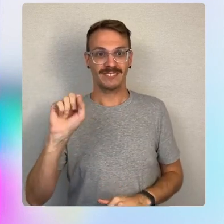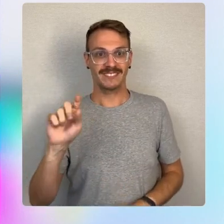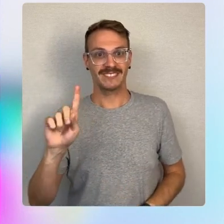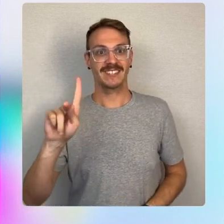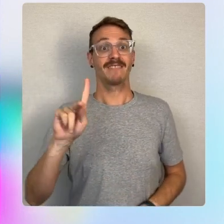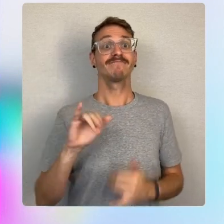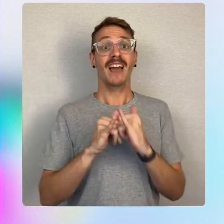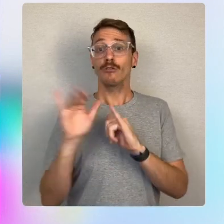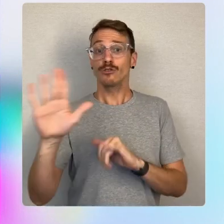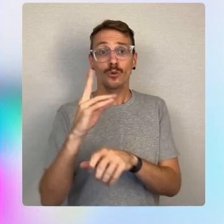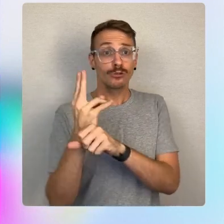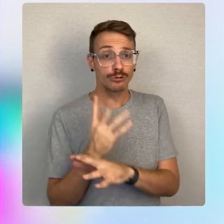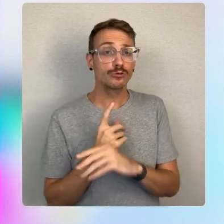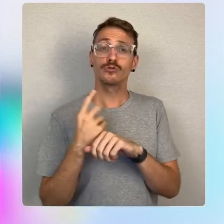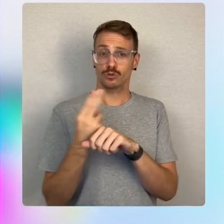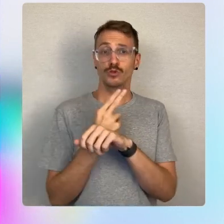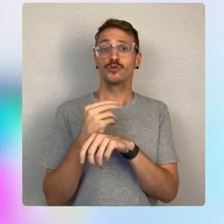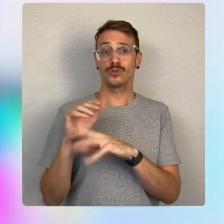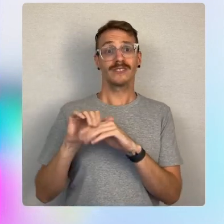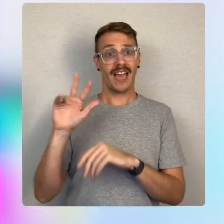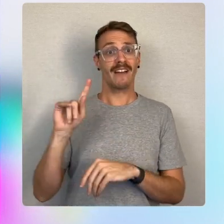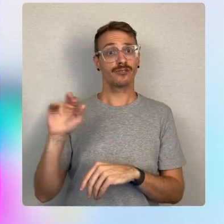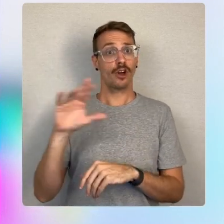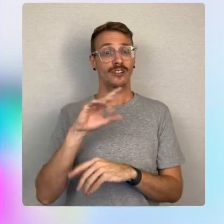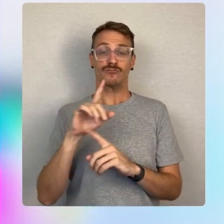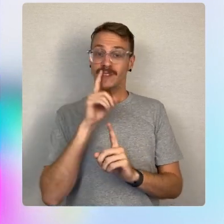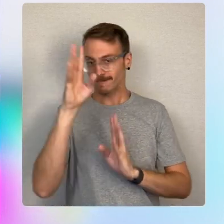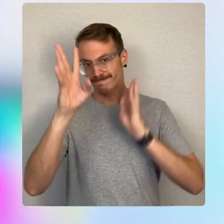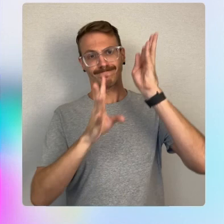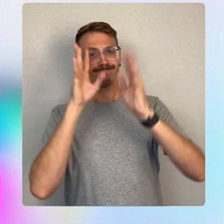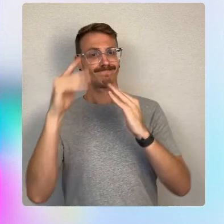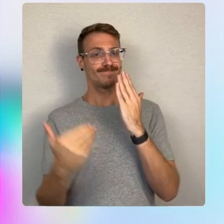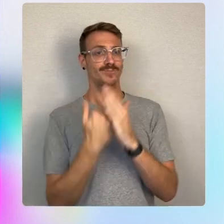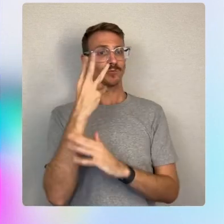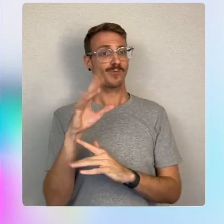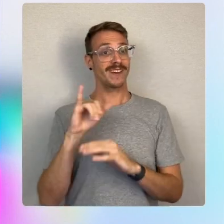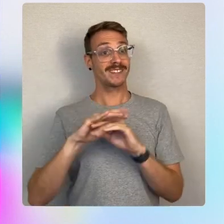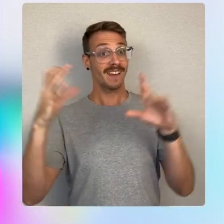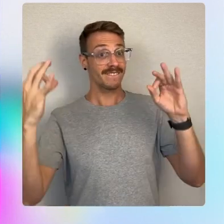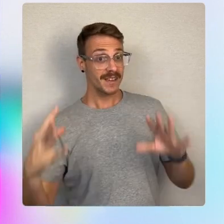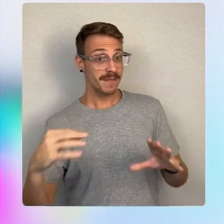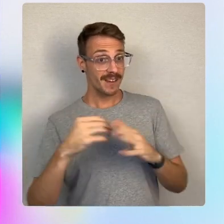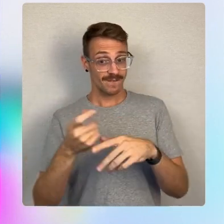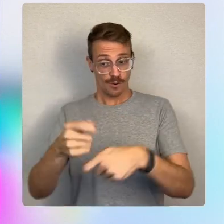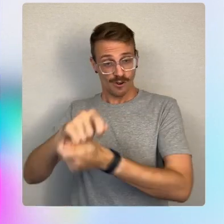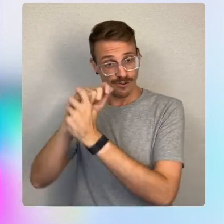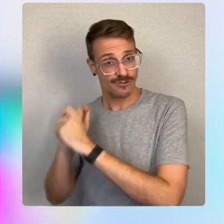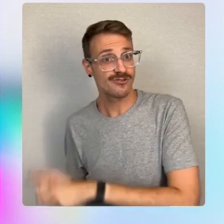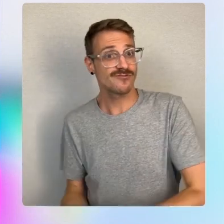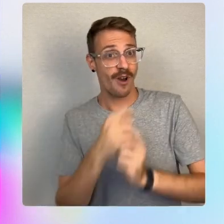and how your users are using the avatars in really creative ways, like feedback on their golf swing technique,